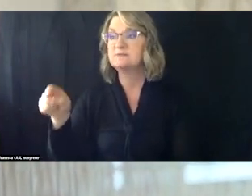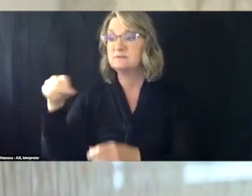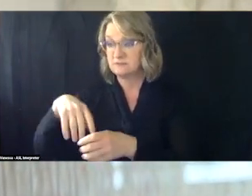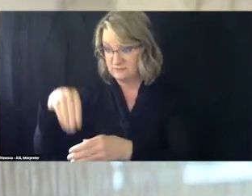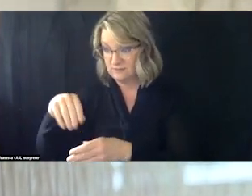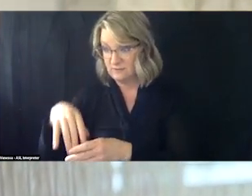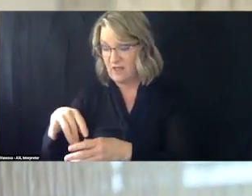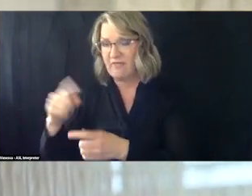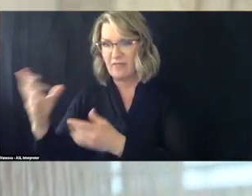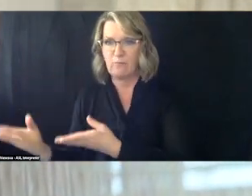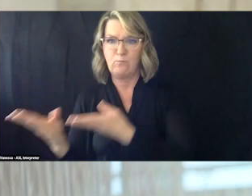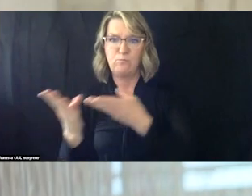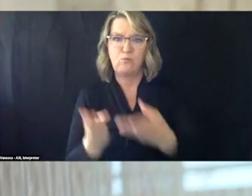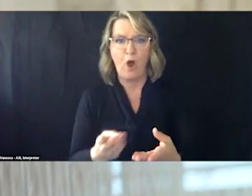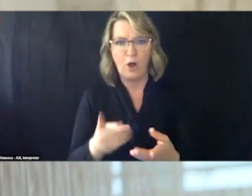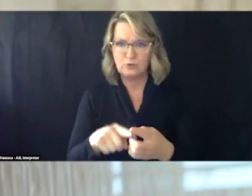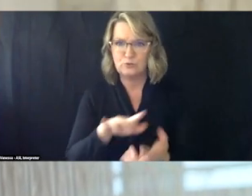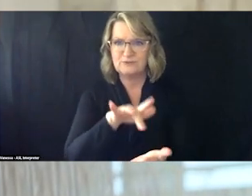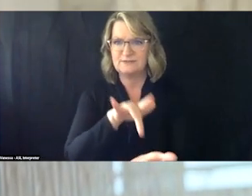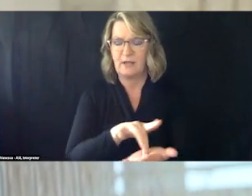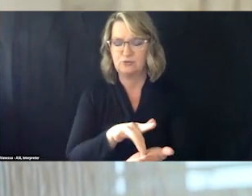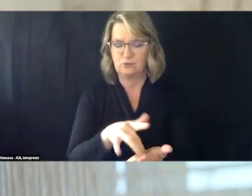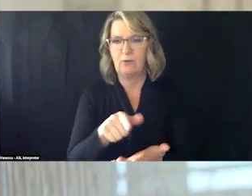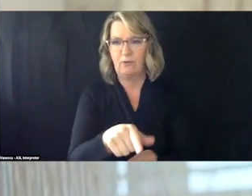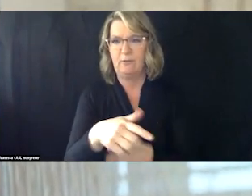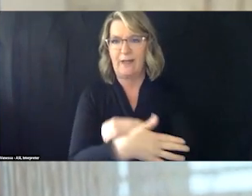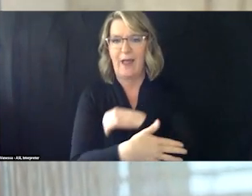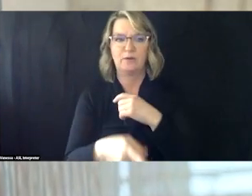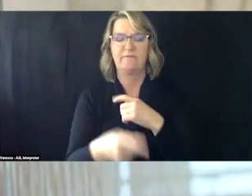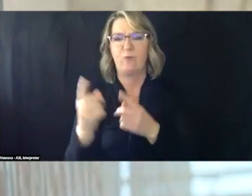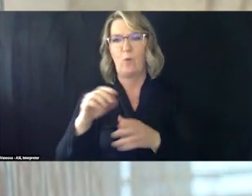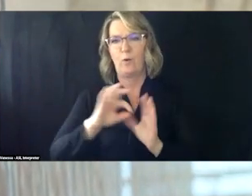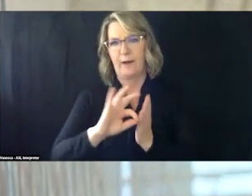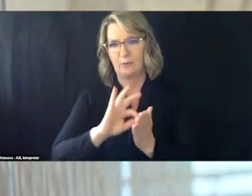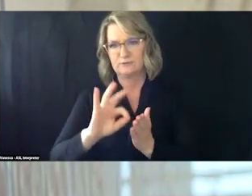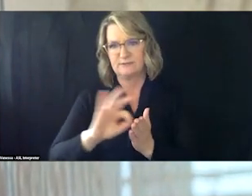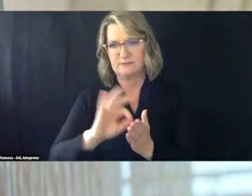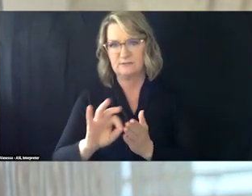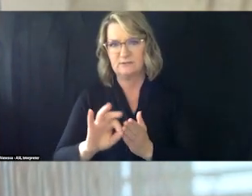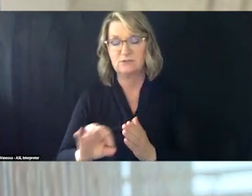those ballots brought back to their Central Count facility and counted in the other counties the six